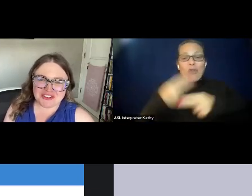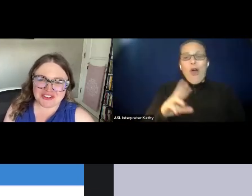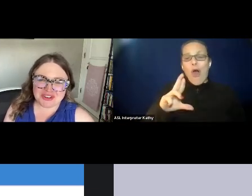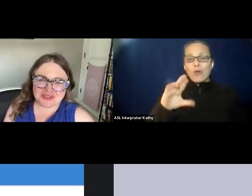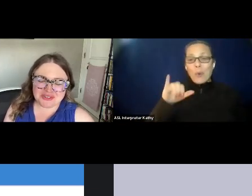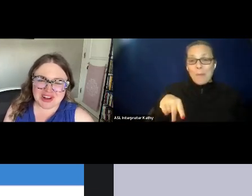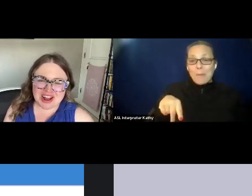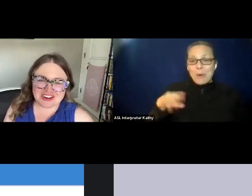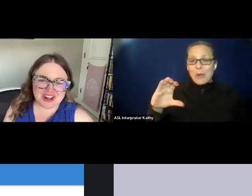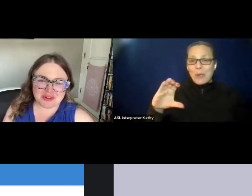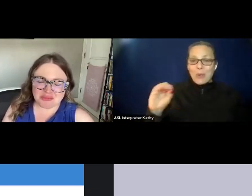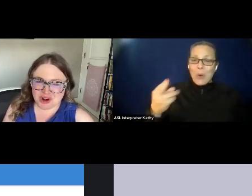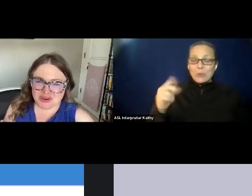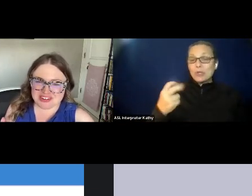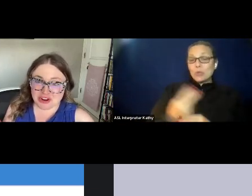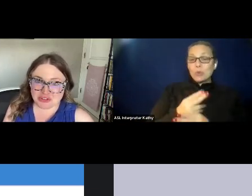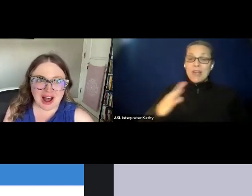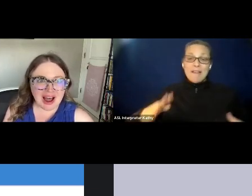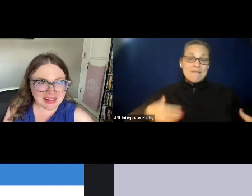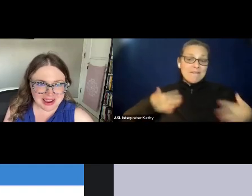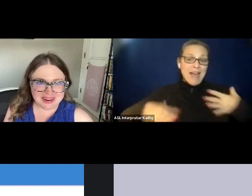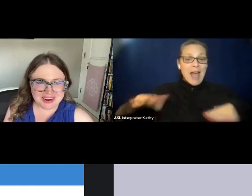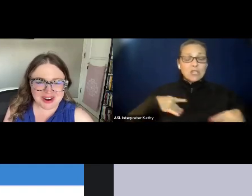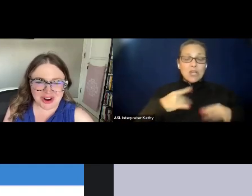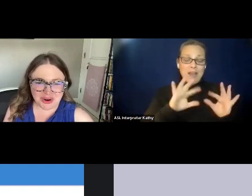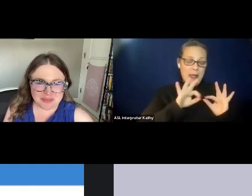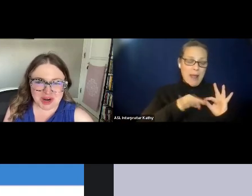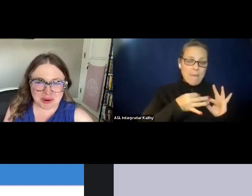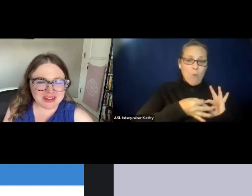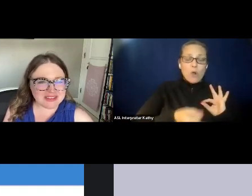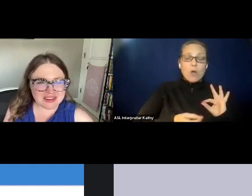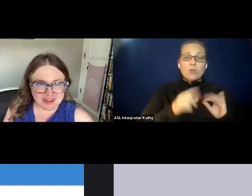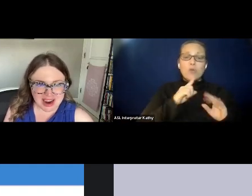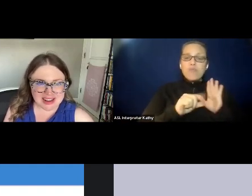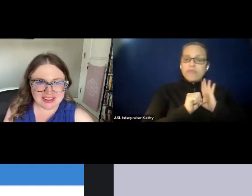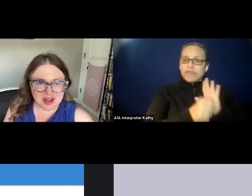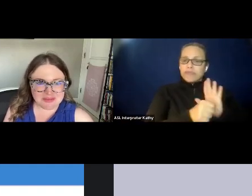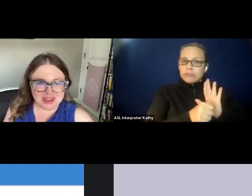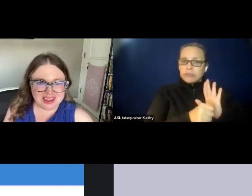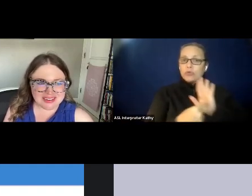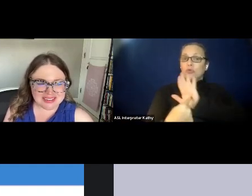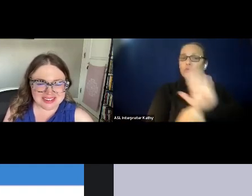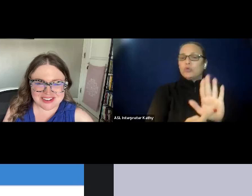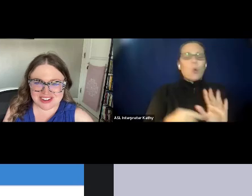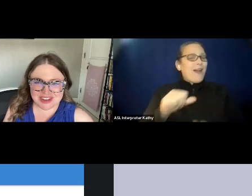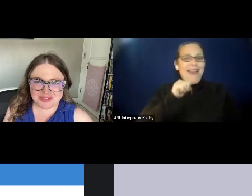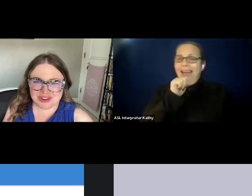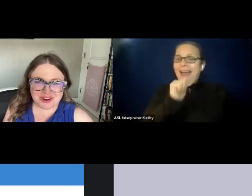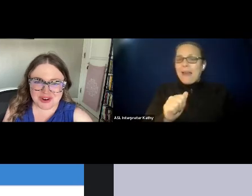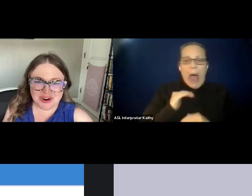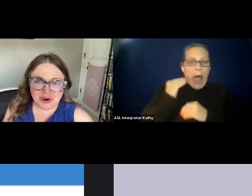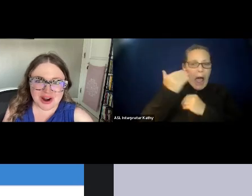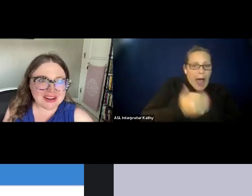five. And so she has created a series